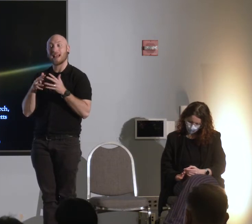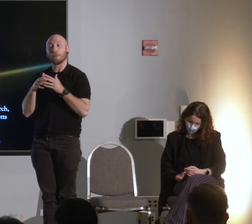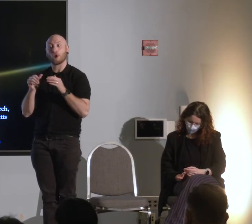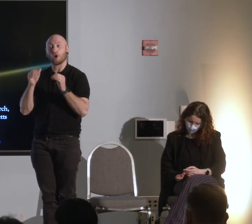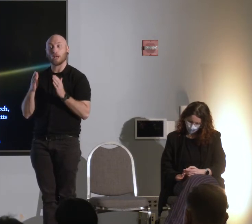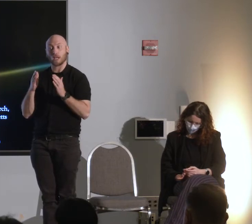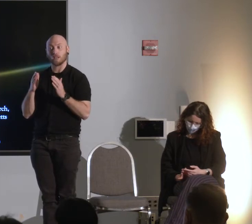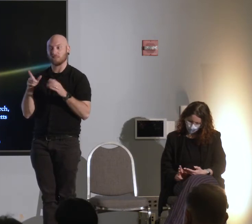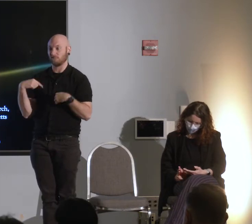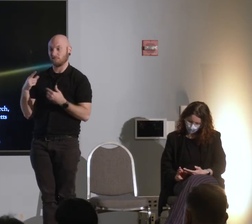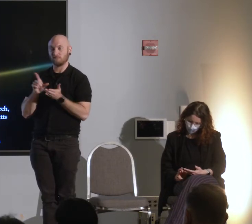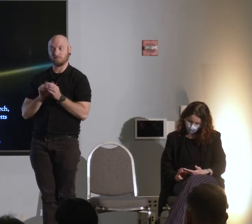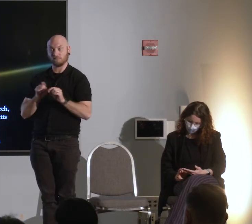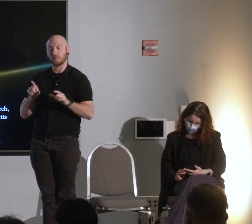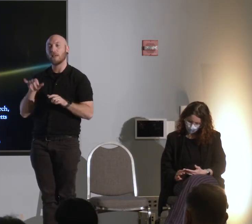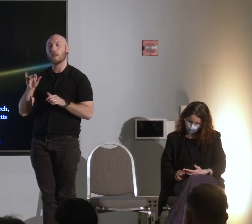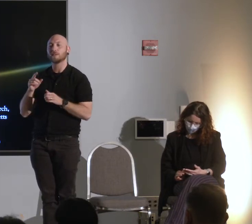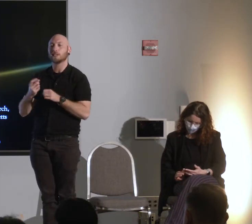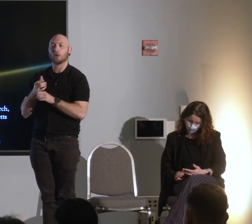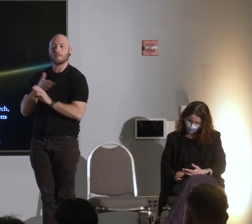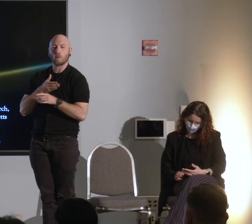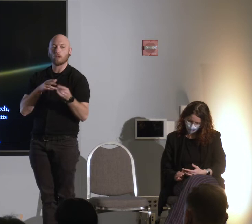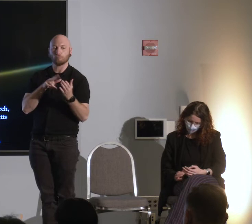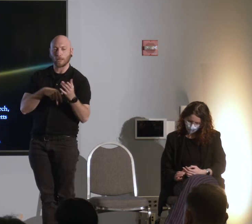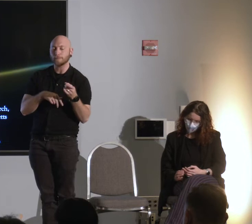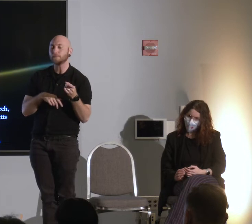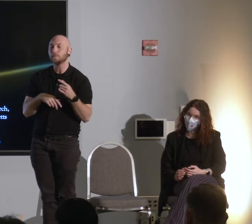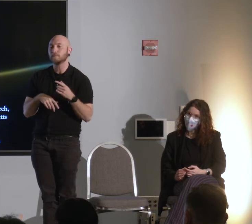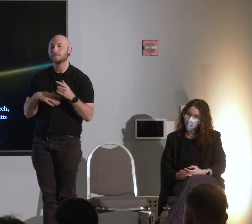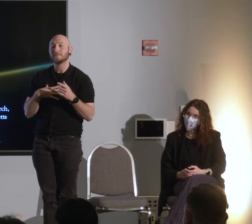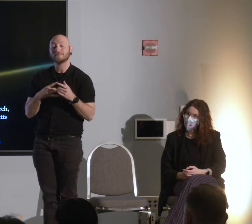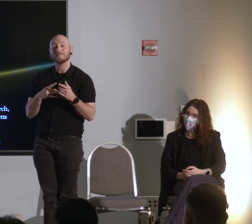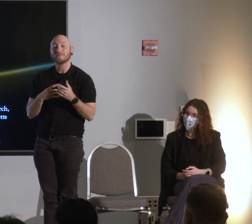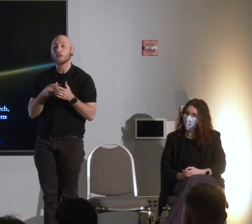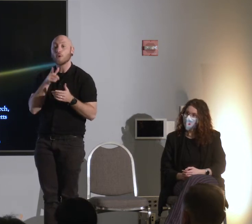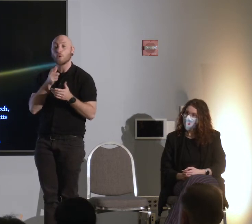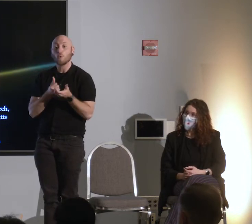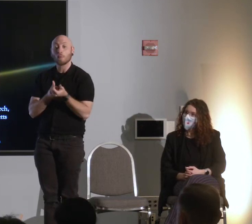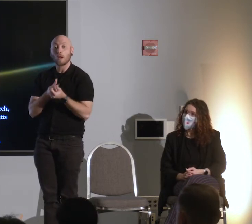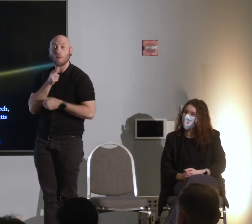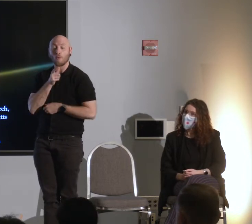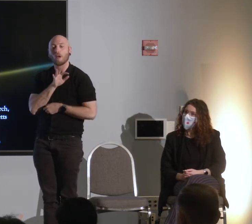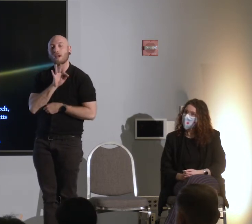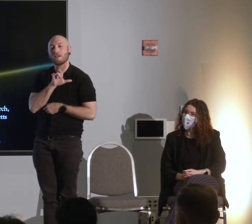It appeared the previous year, and interestingly, it was underwritten in part by Frederick Law Olmstead